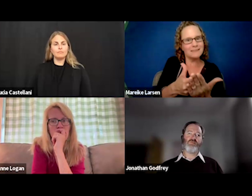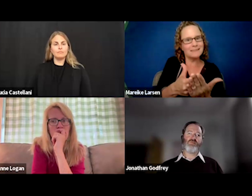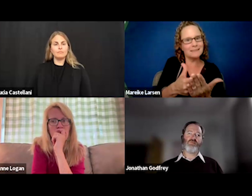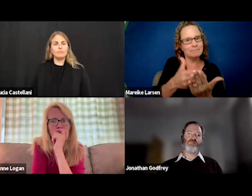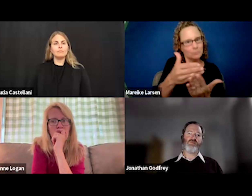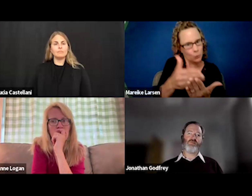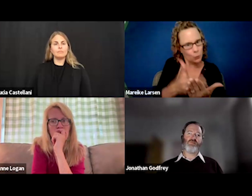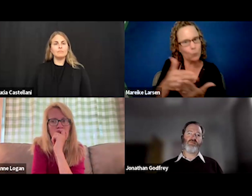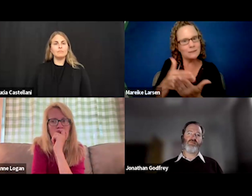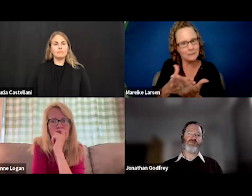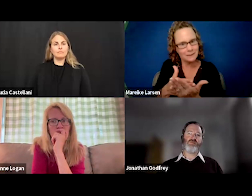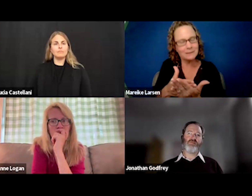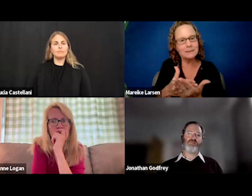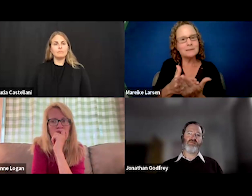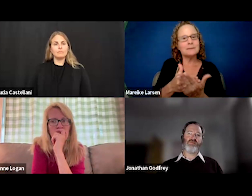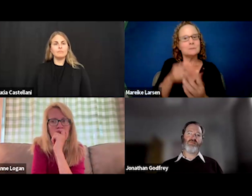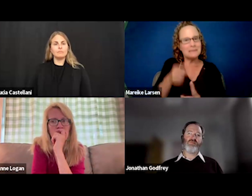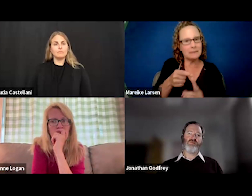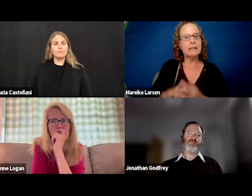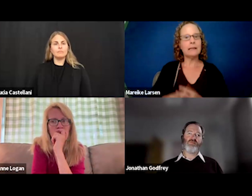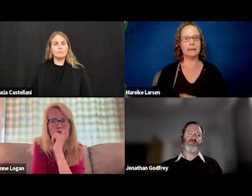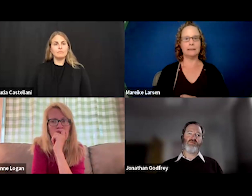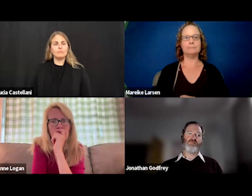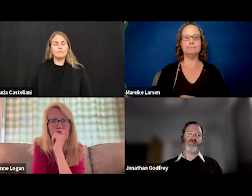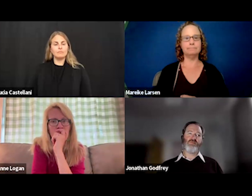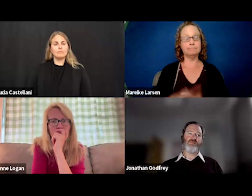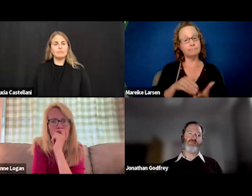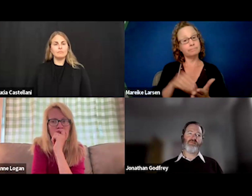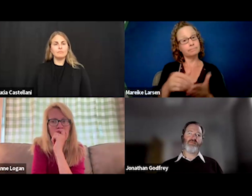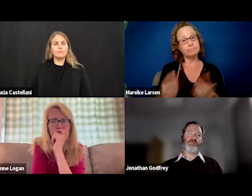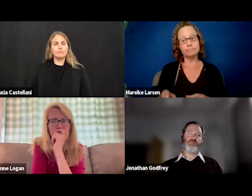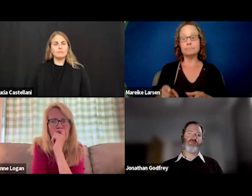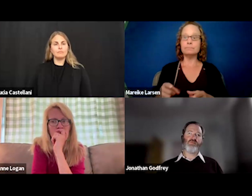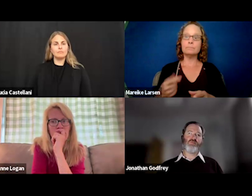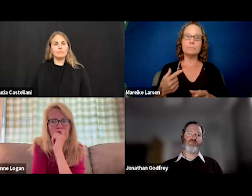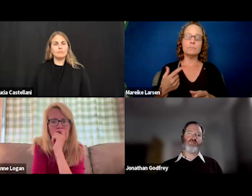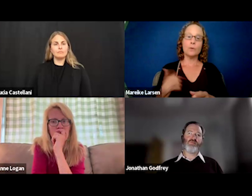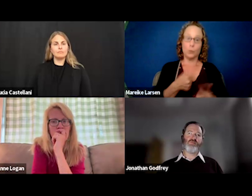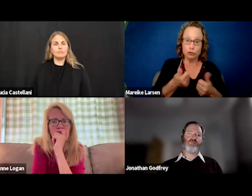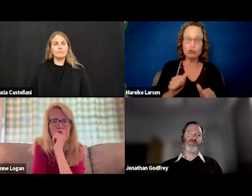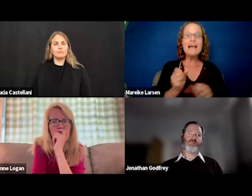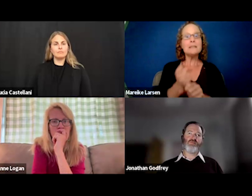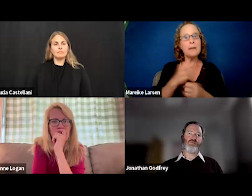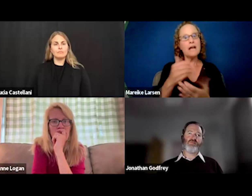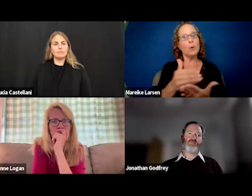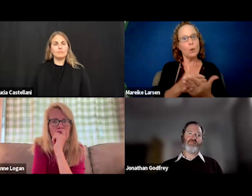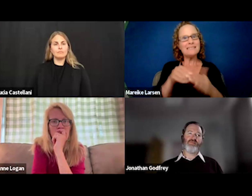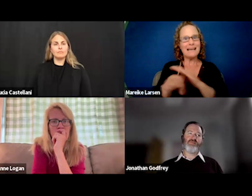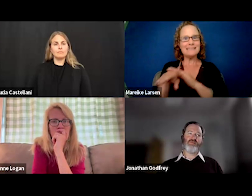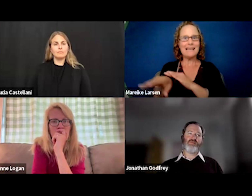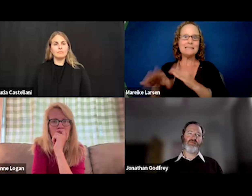What happens is that a lot of times, we're trying to make courses accessible once somebody asks for them.